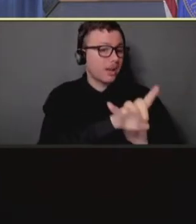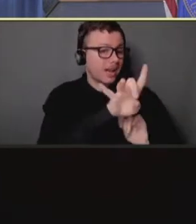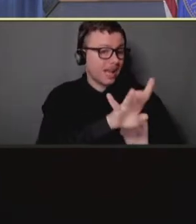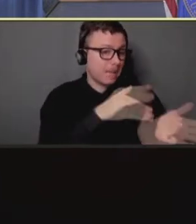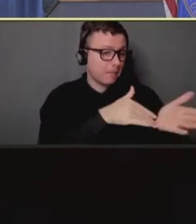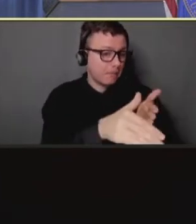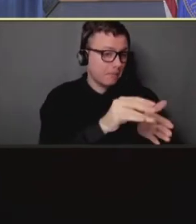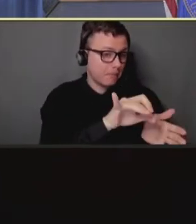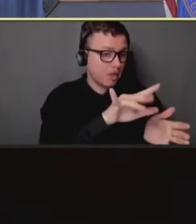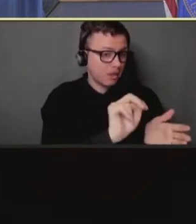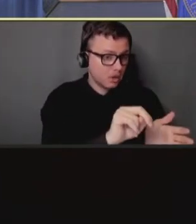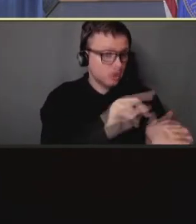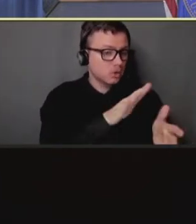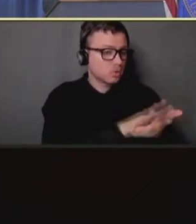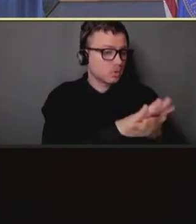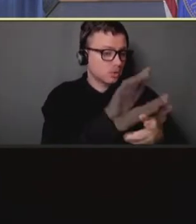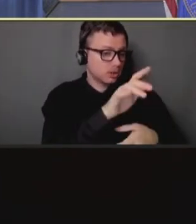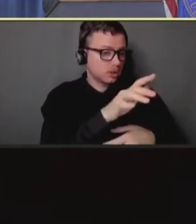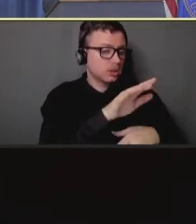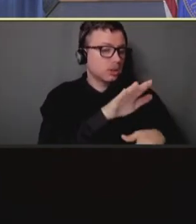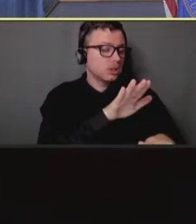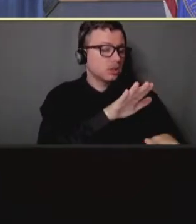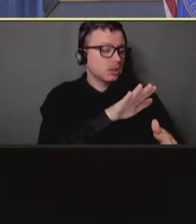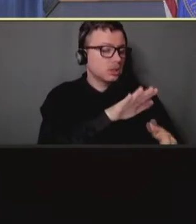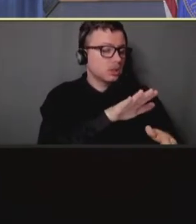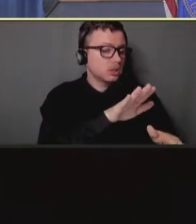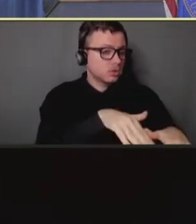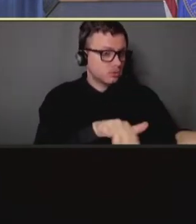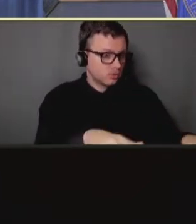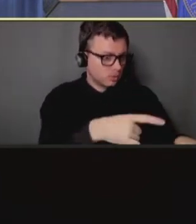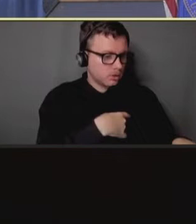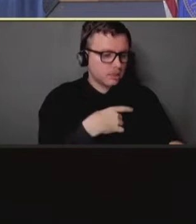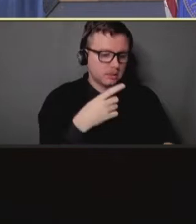that was approved for use the same day that that report was made by Thomas Francis Jr.